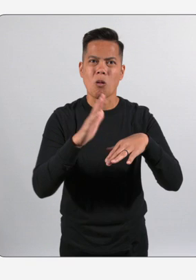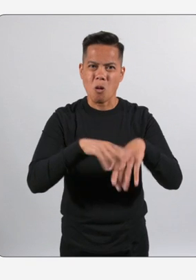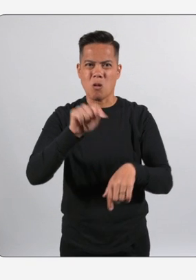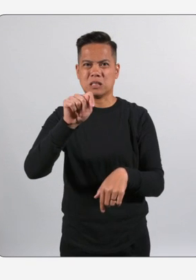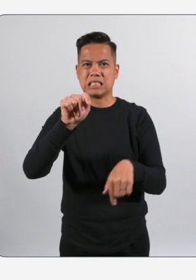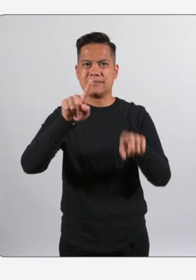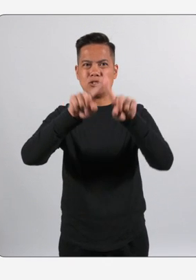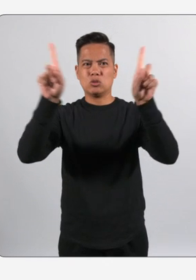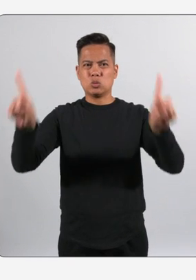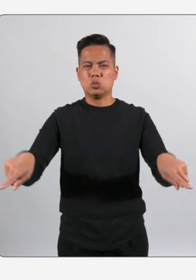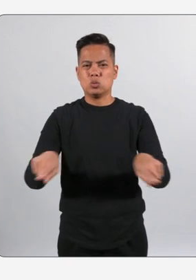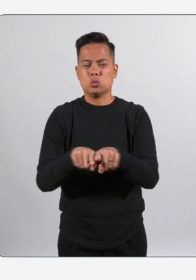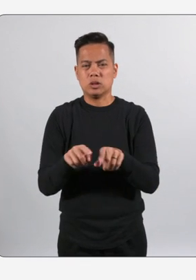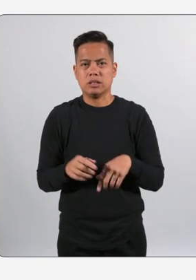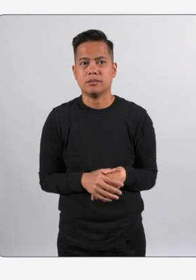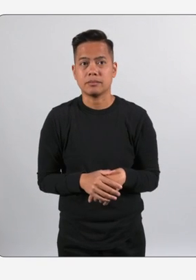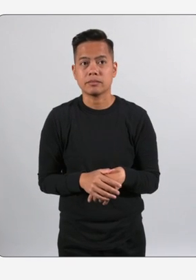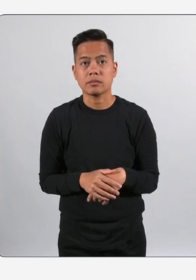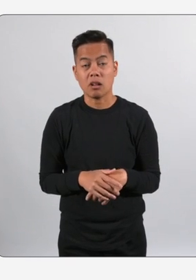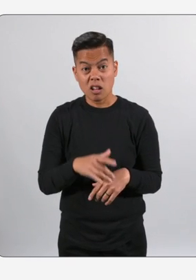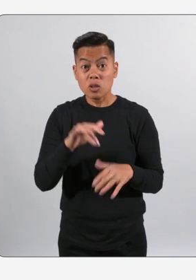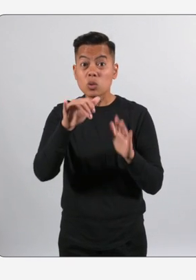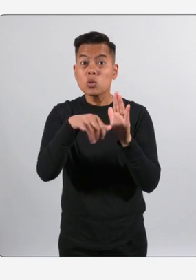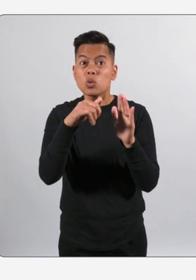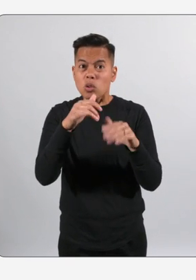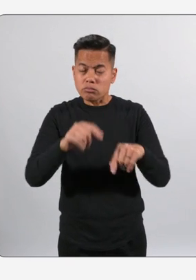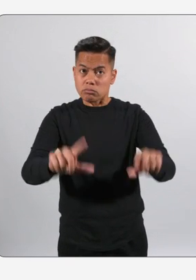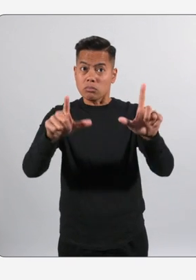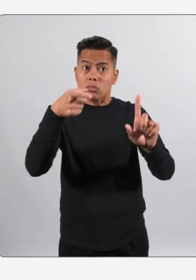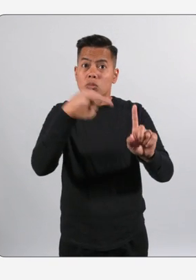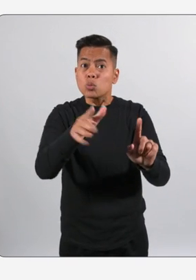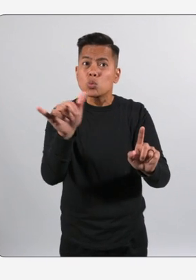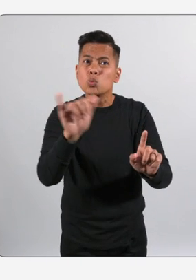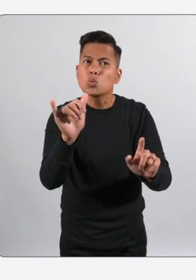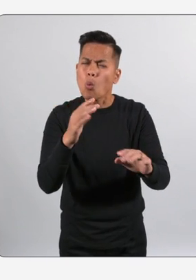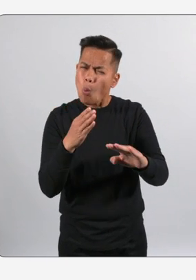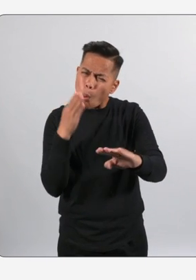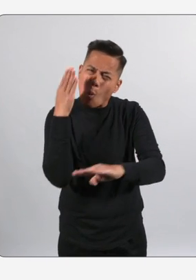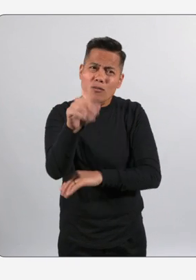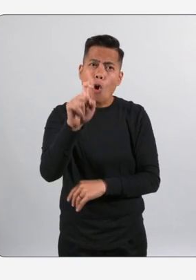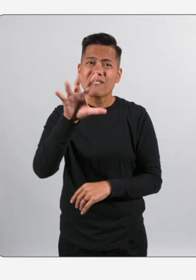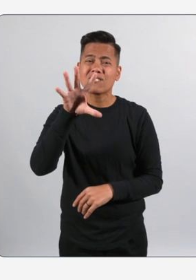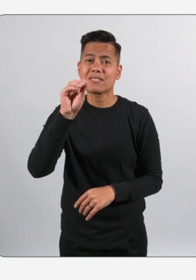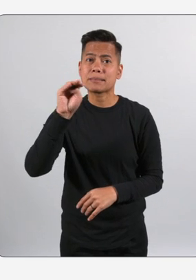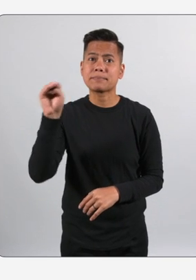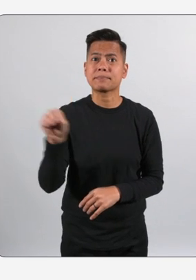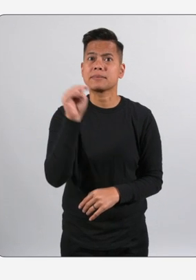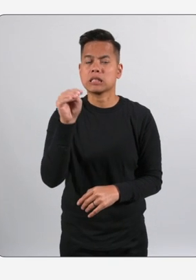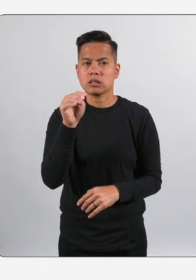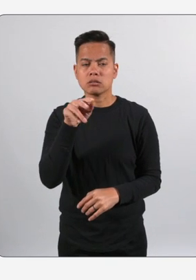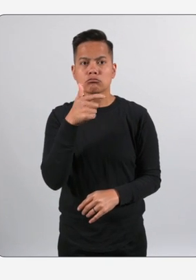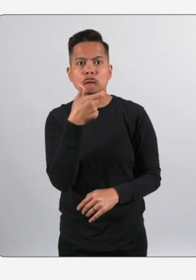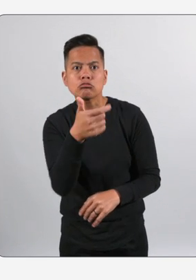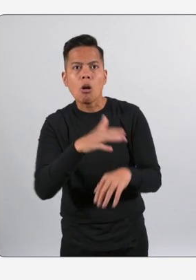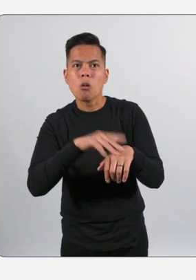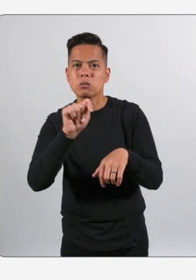We’re also seeing this play out on YouTube, which is reaching more than 150 million people on connected TV screens in the US.